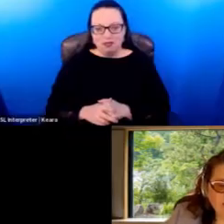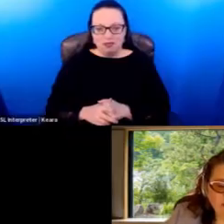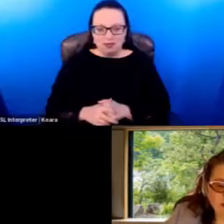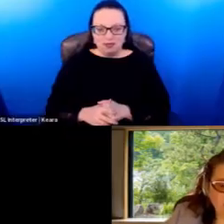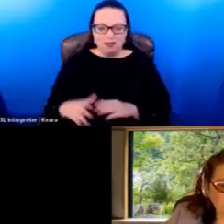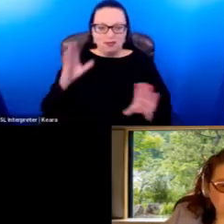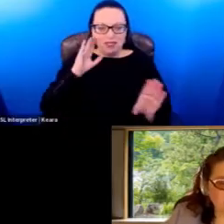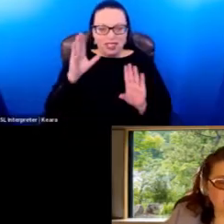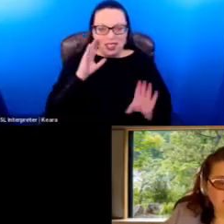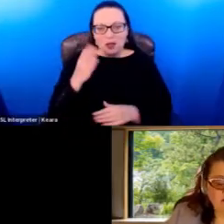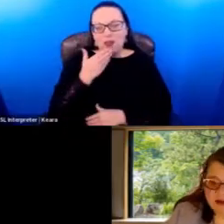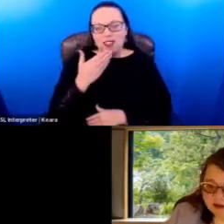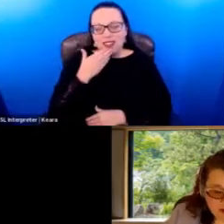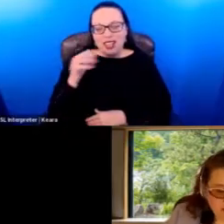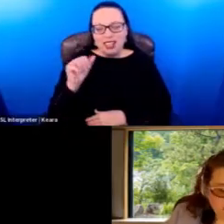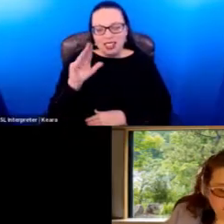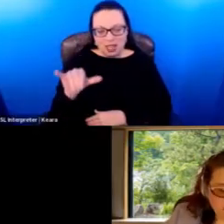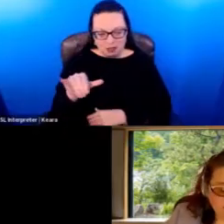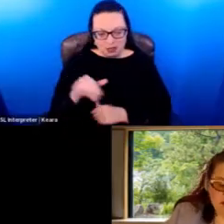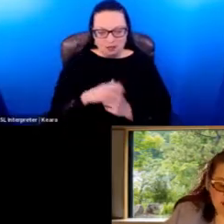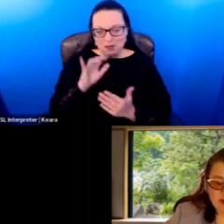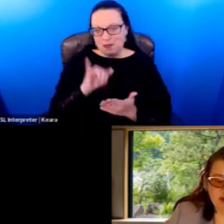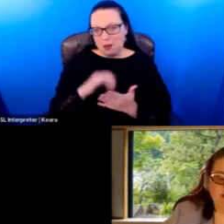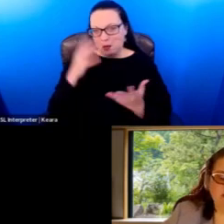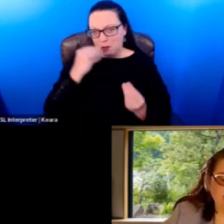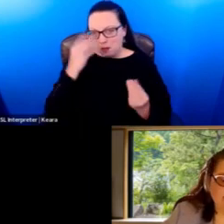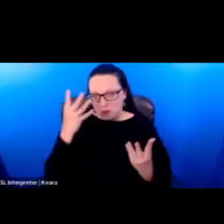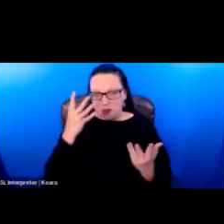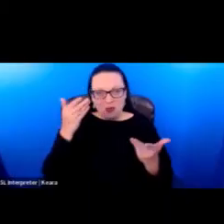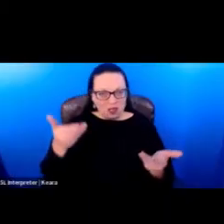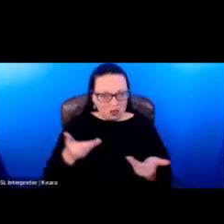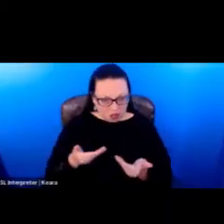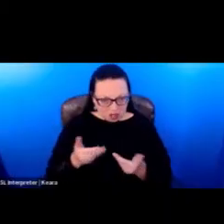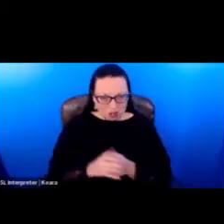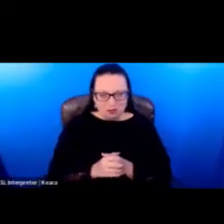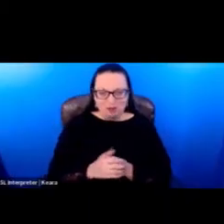Amy. That was a very lovely introduction. My name is Eileen